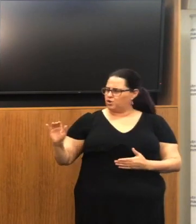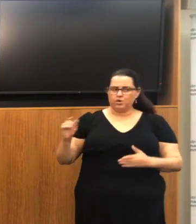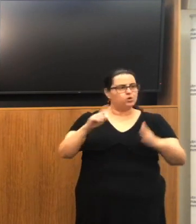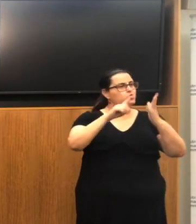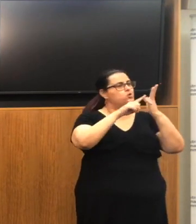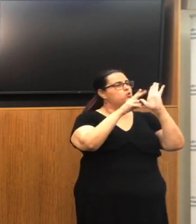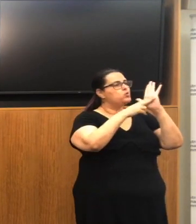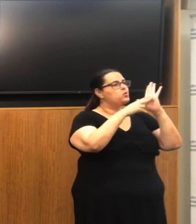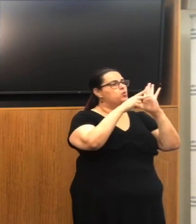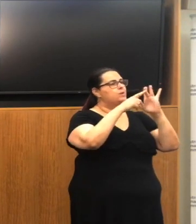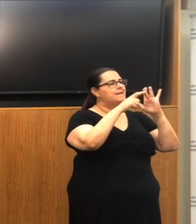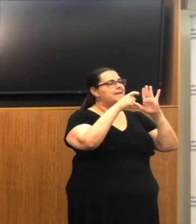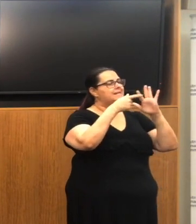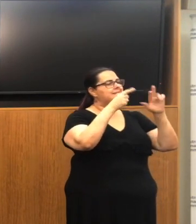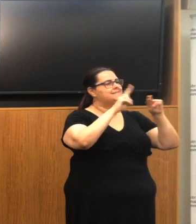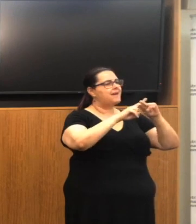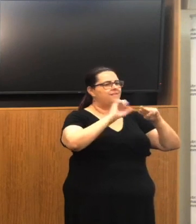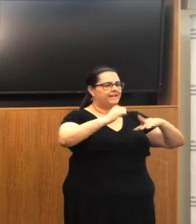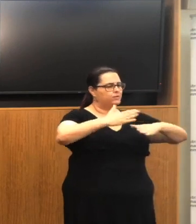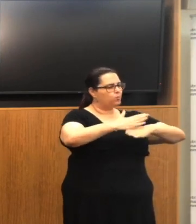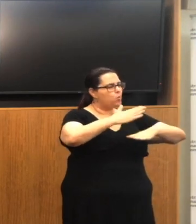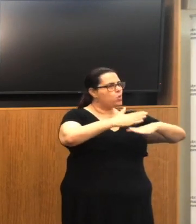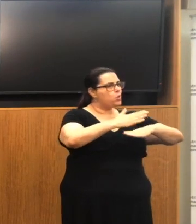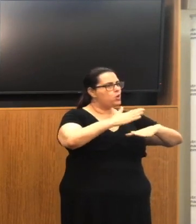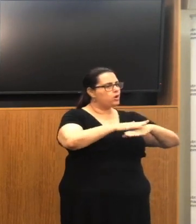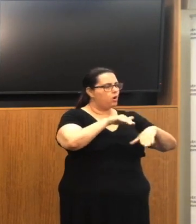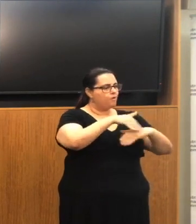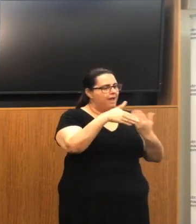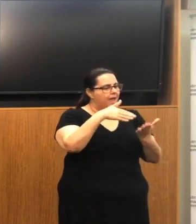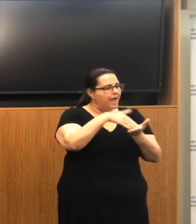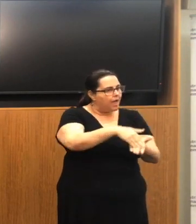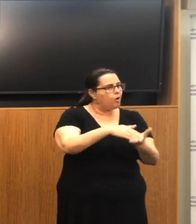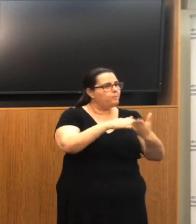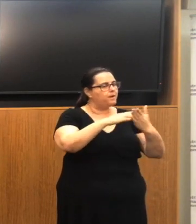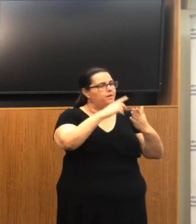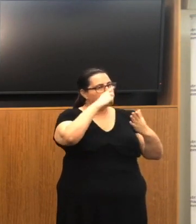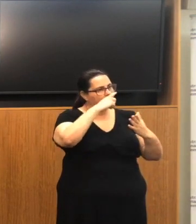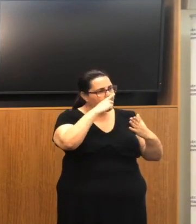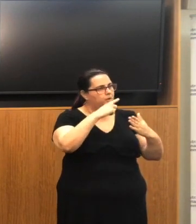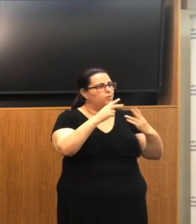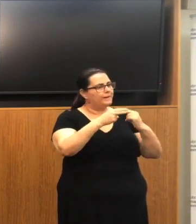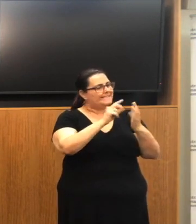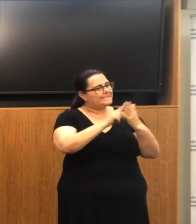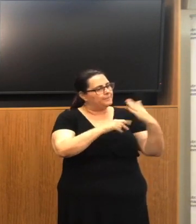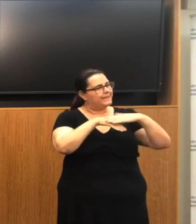have been doing on humanitarian accessibility and making some of the refugee camps more accessible.